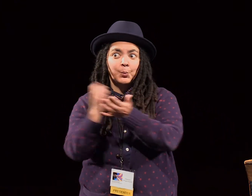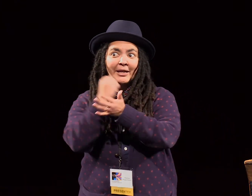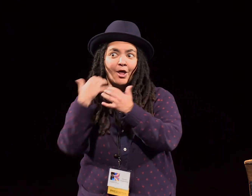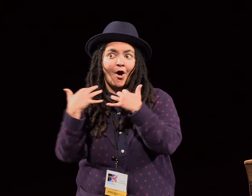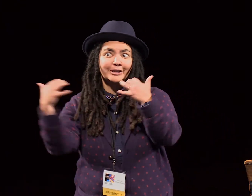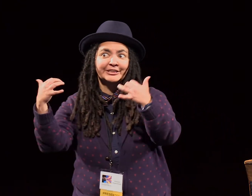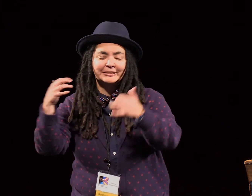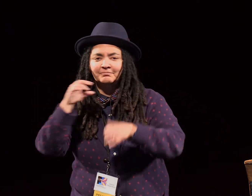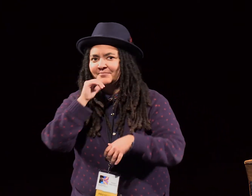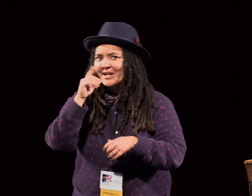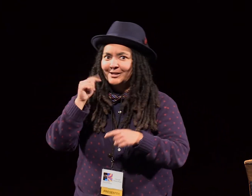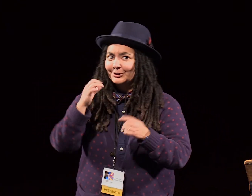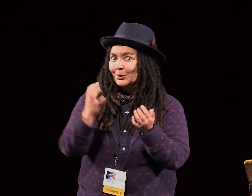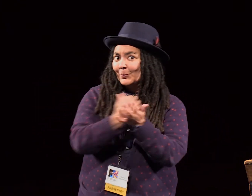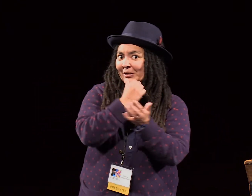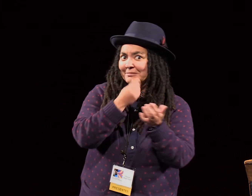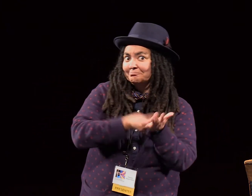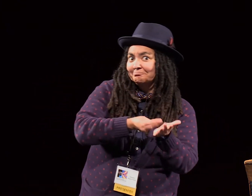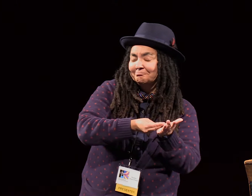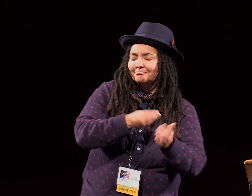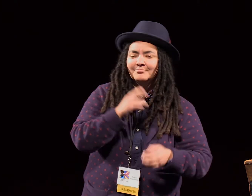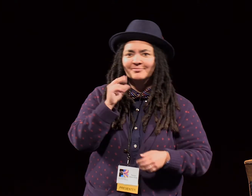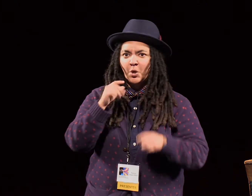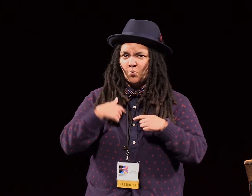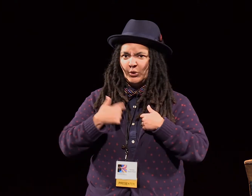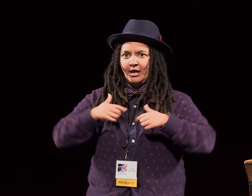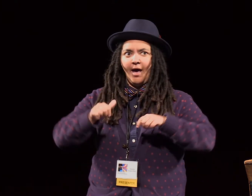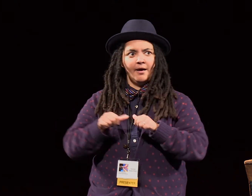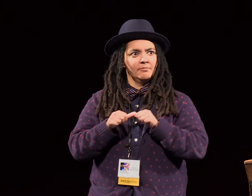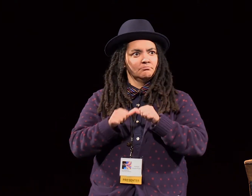It may not be for an audience or for money. Not that type of performance.